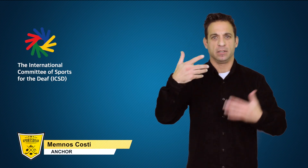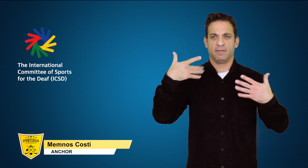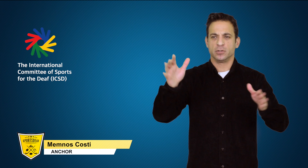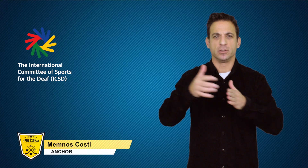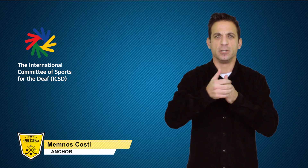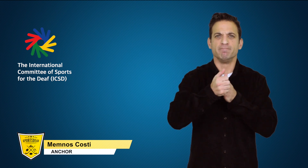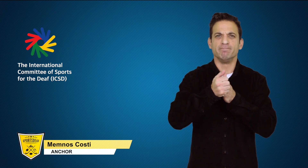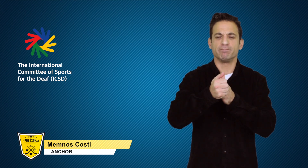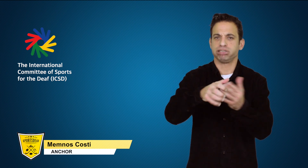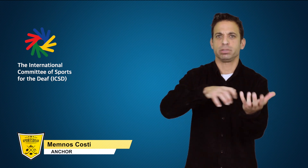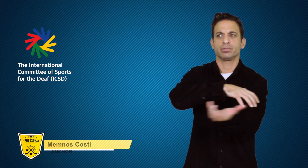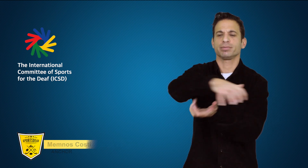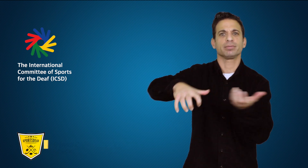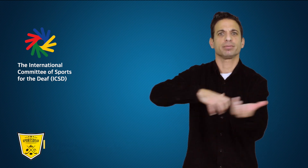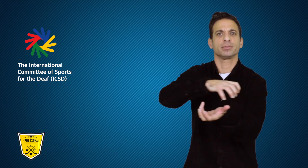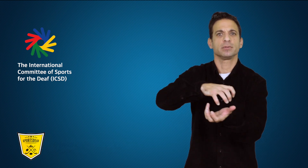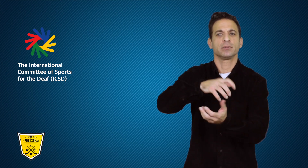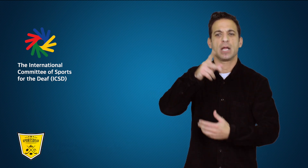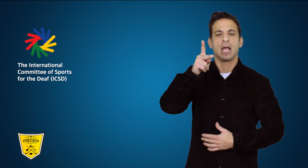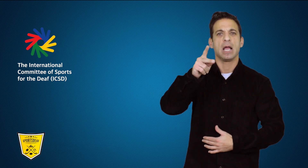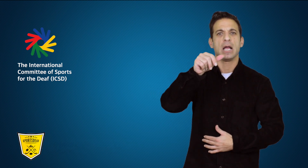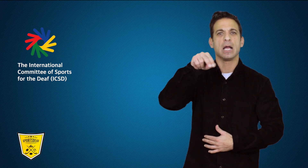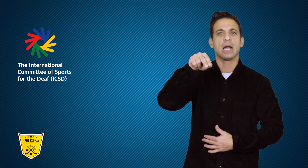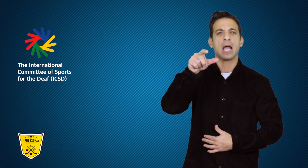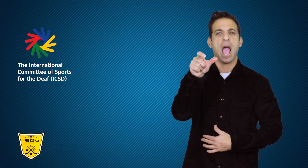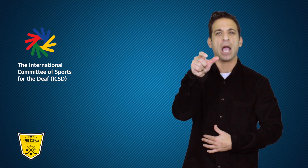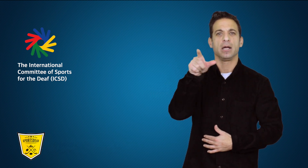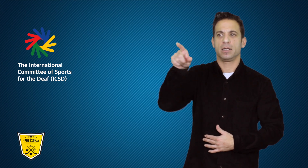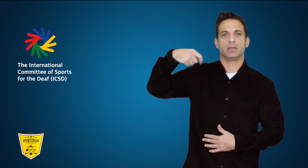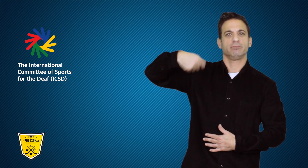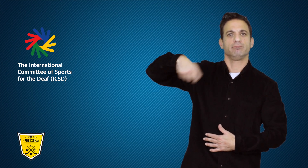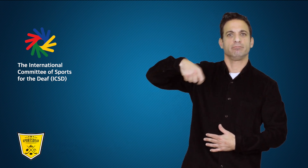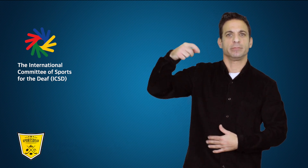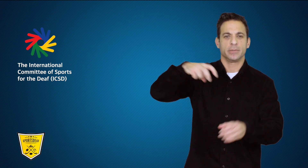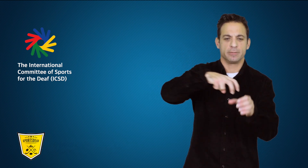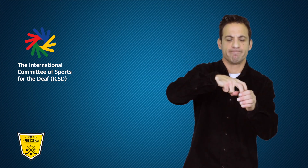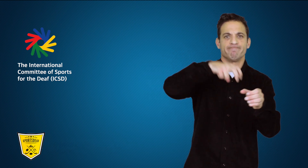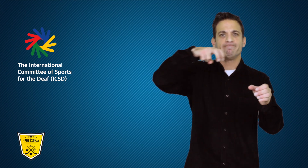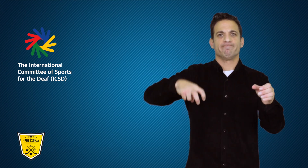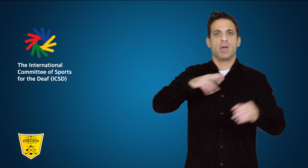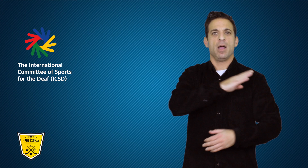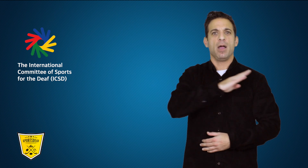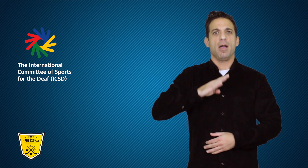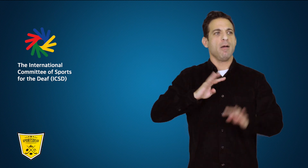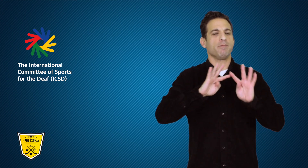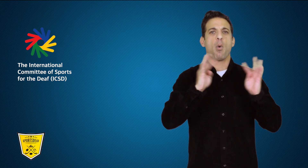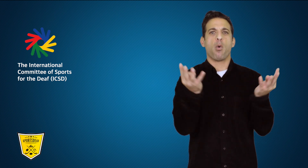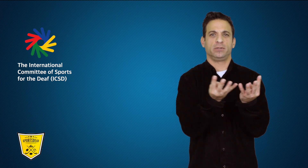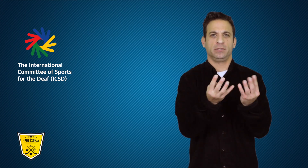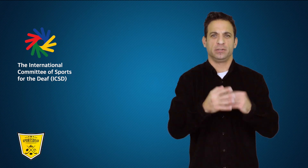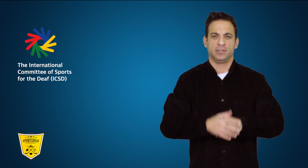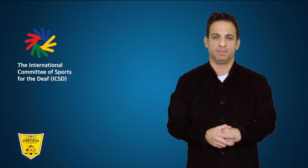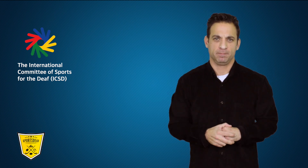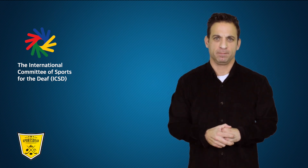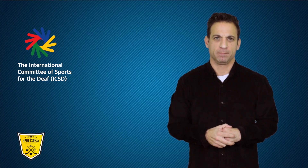has been in a leadership crisis since Kang resigned from the board.